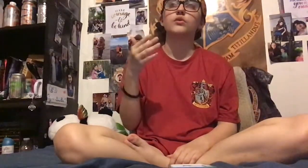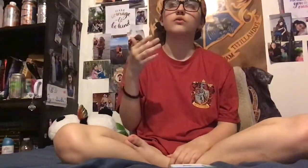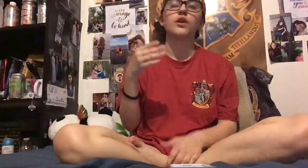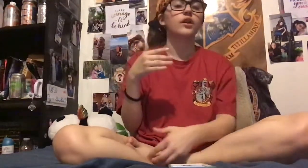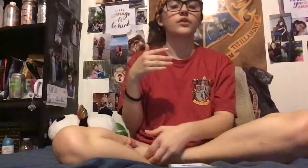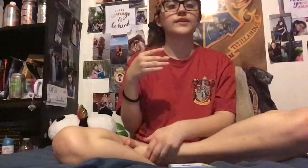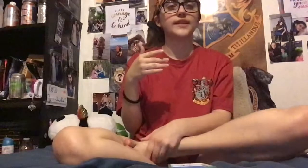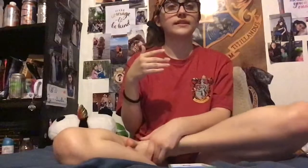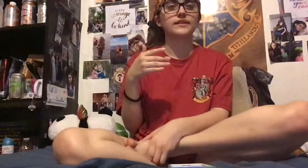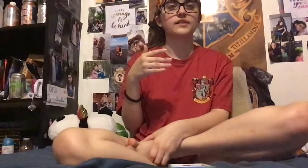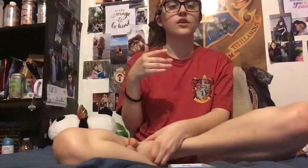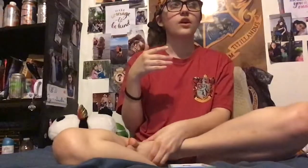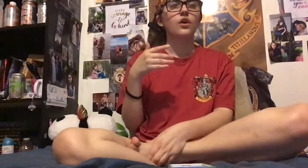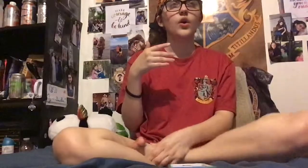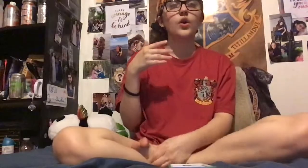i dont know its got this ooh oh ooooh